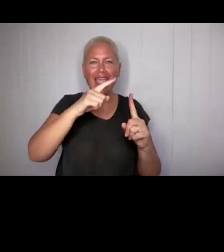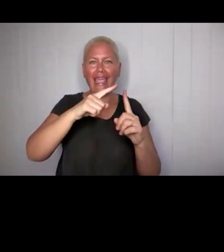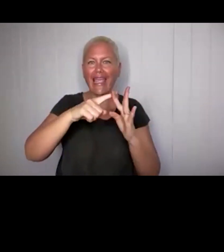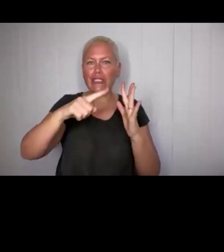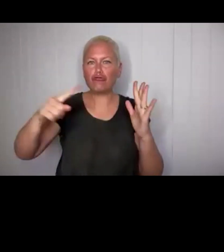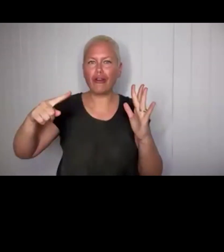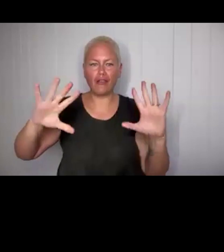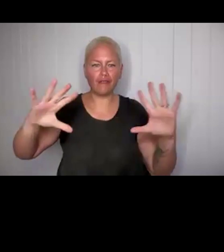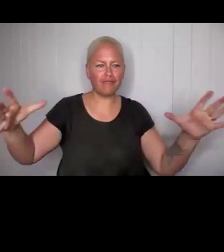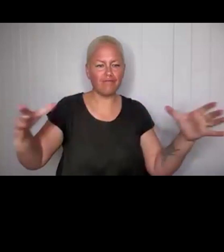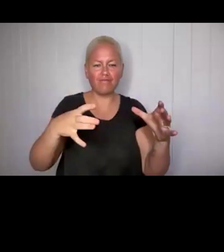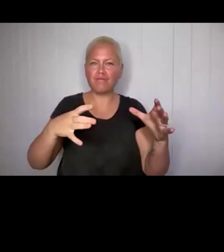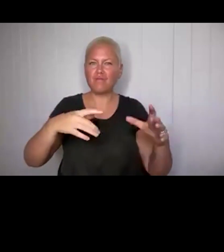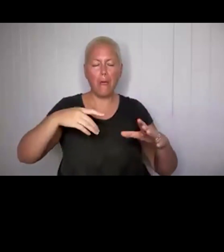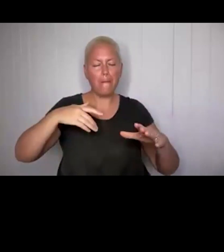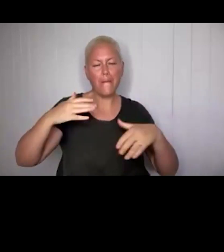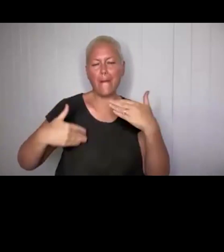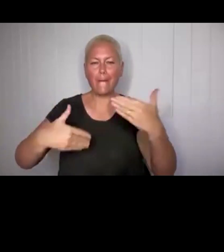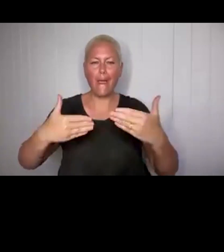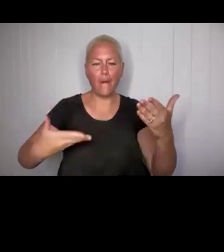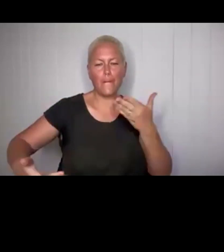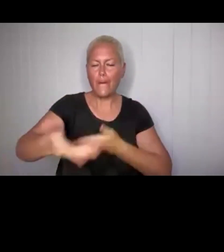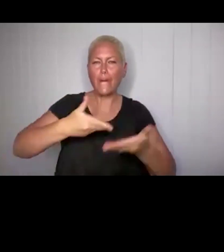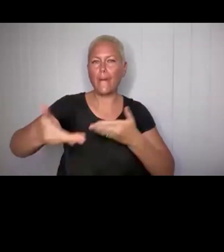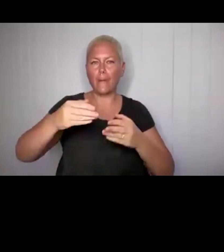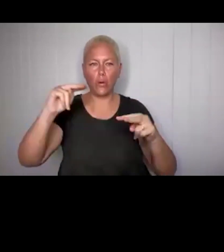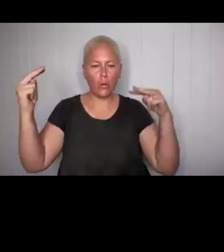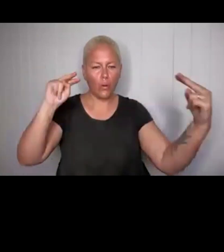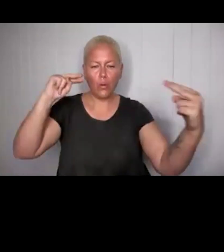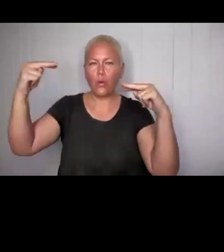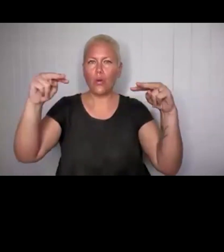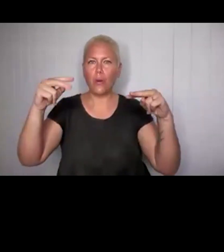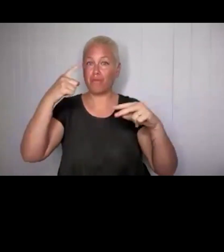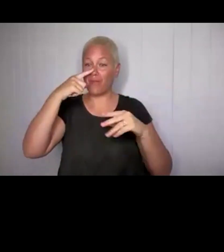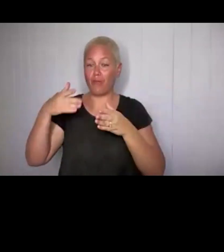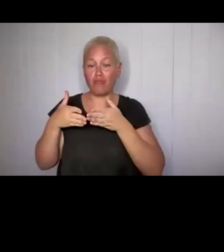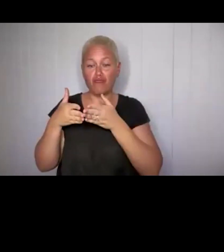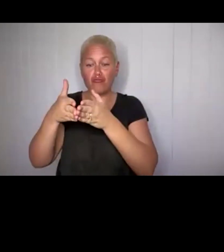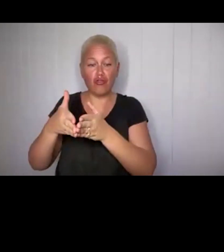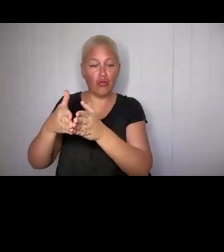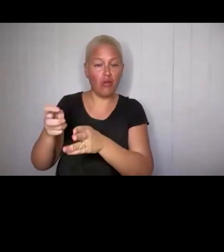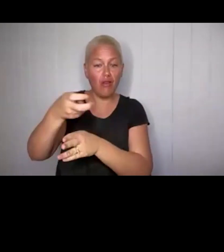it is fast paced, to the rest of people coming off cruise ships for the rest of the summer.